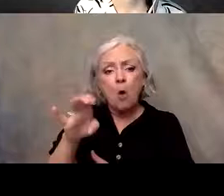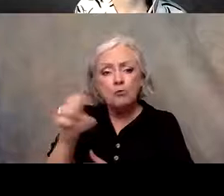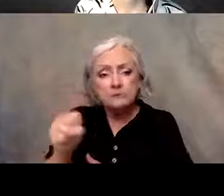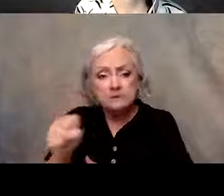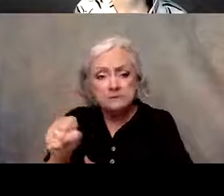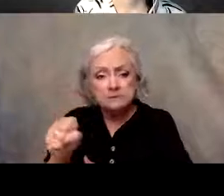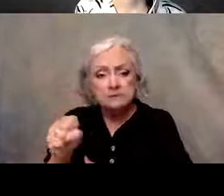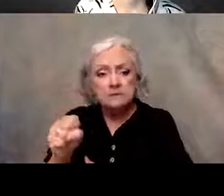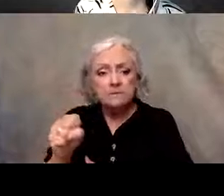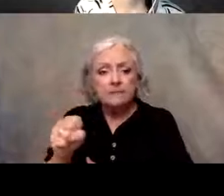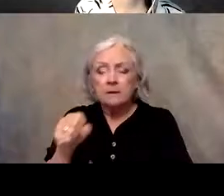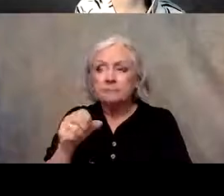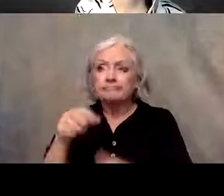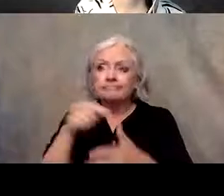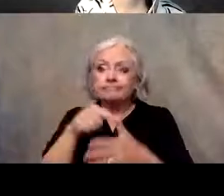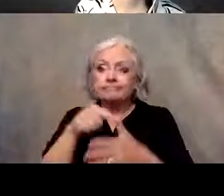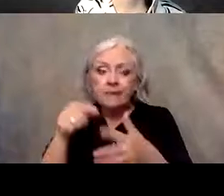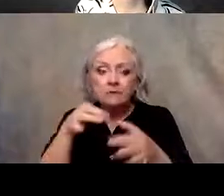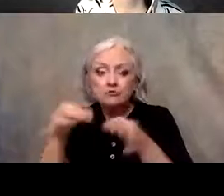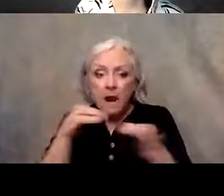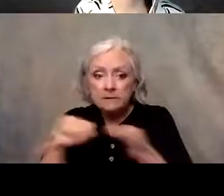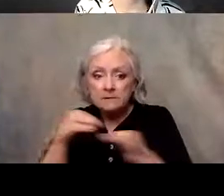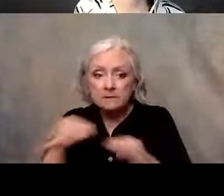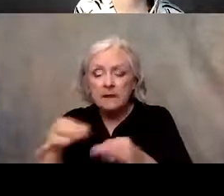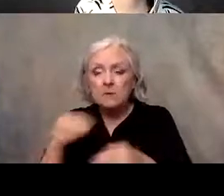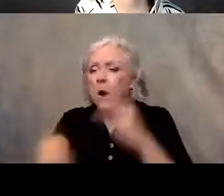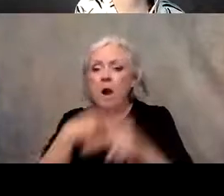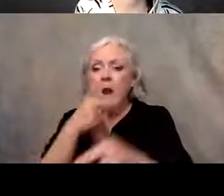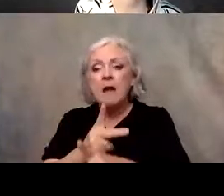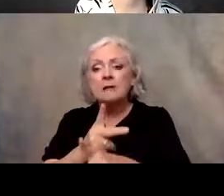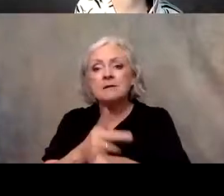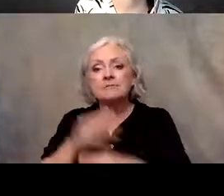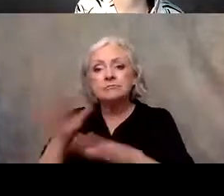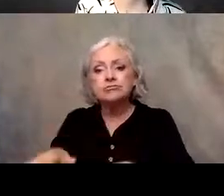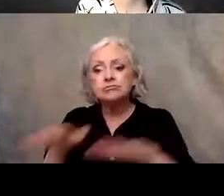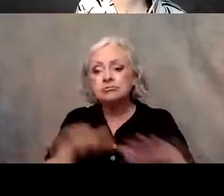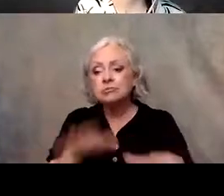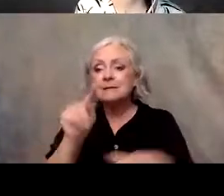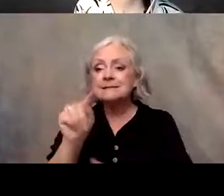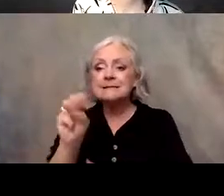you can include things like what kind of tempo the person should have. Is this person happy,